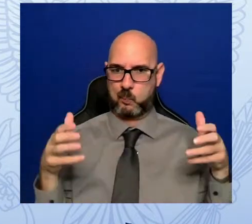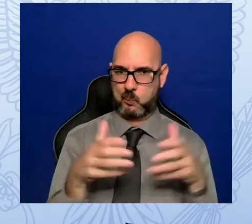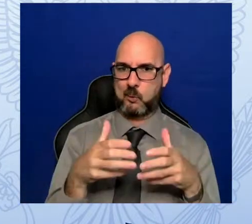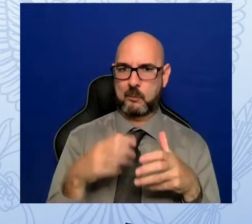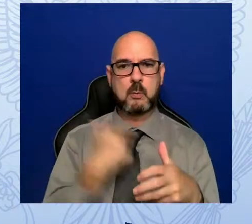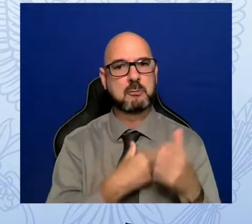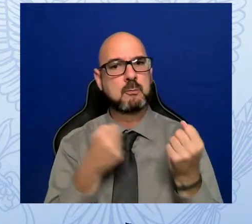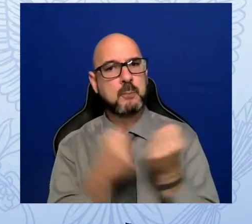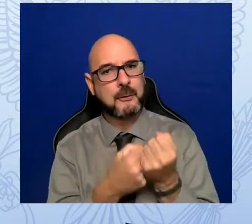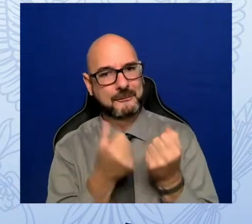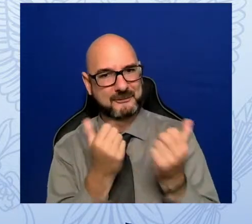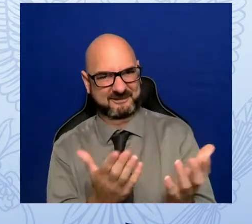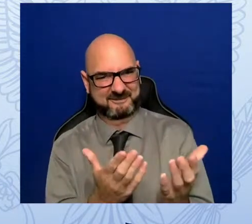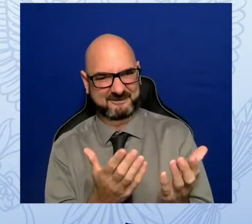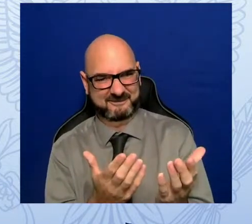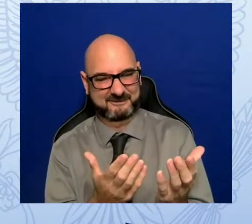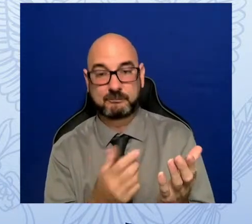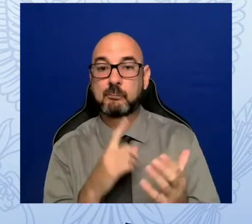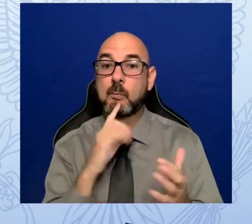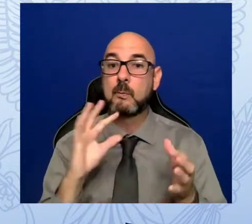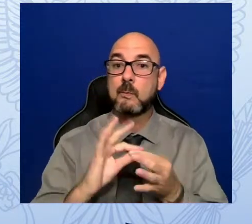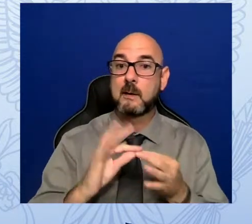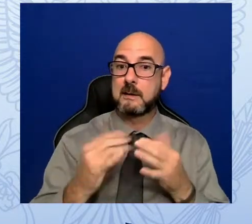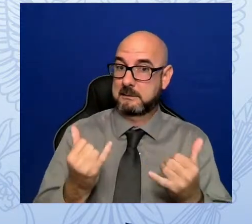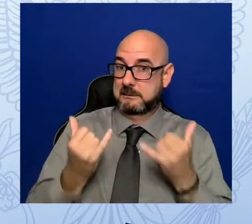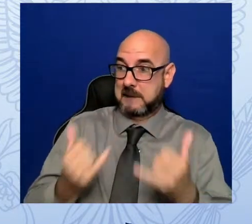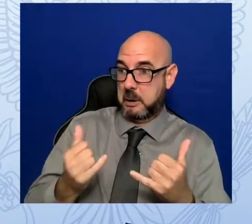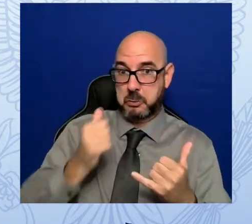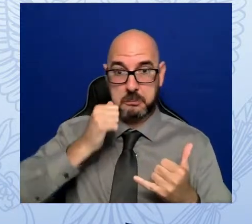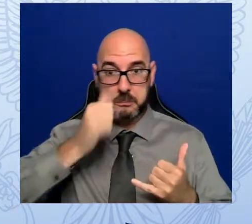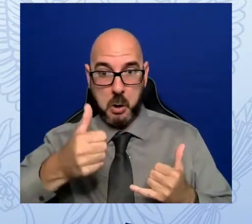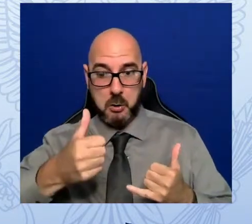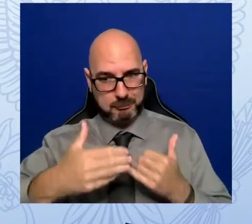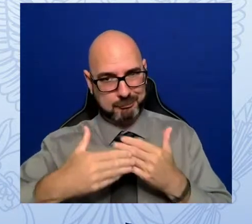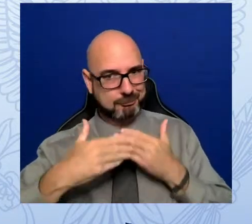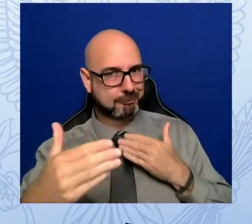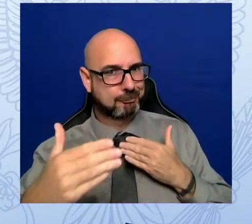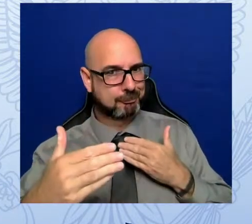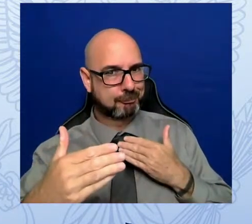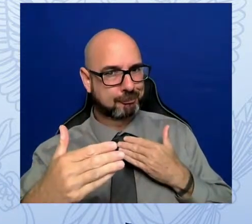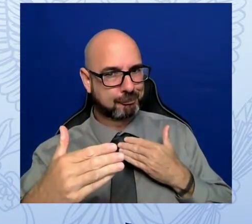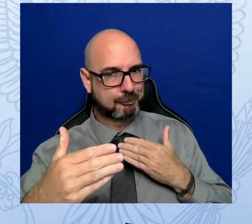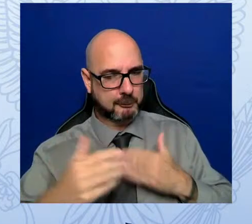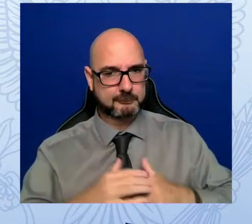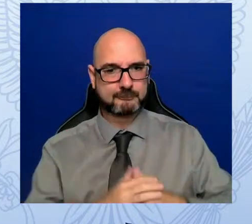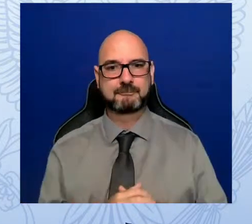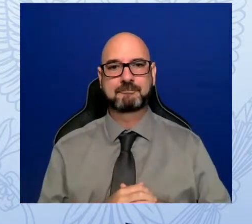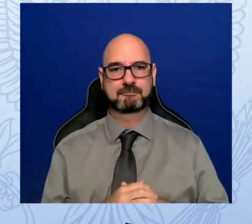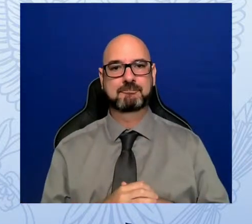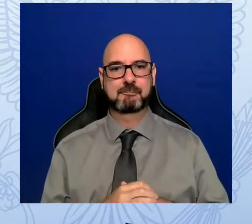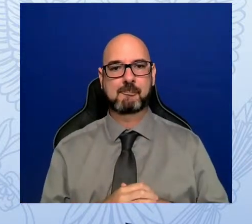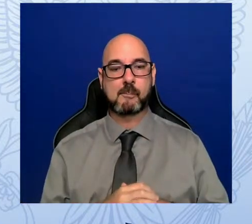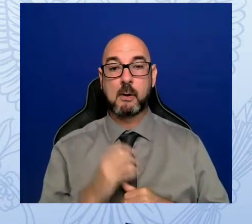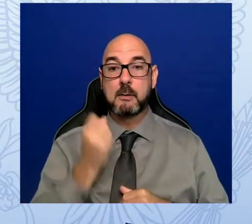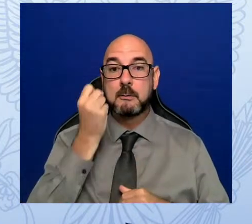and for all the days to come. And we know that exercise and connection,